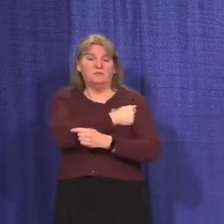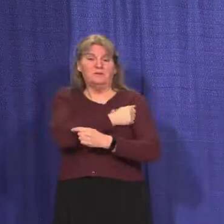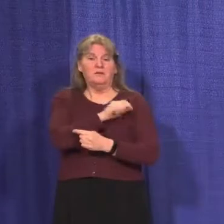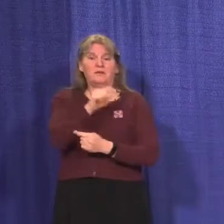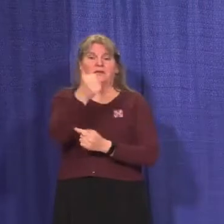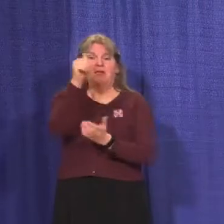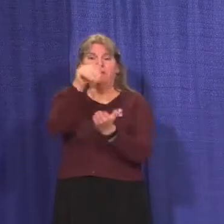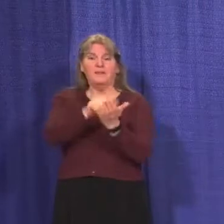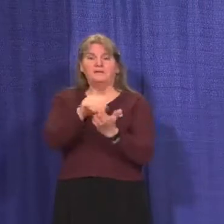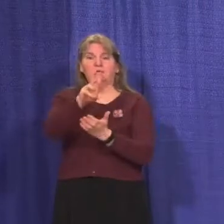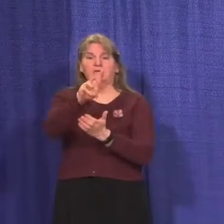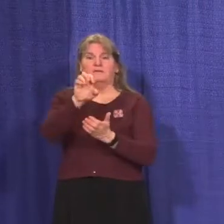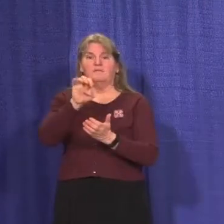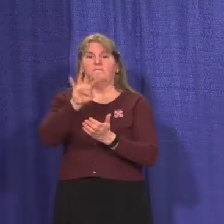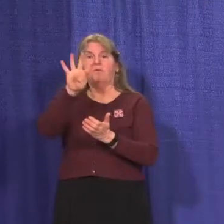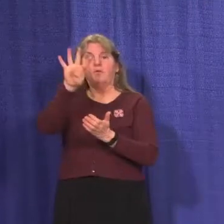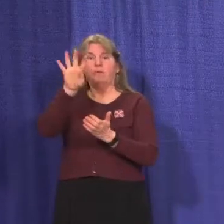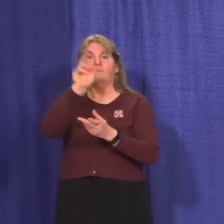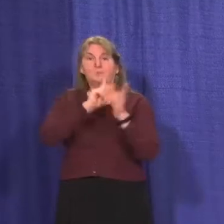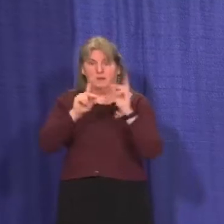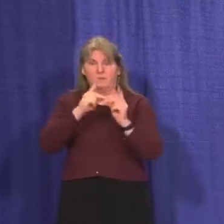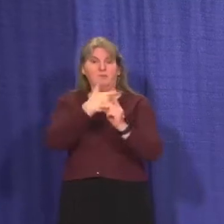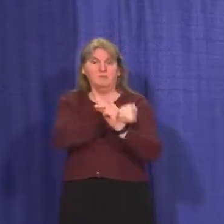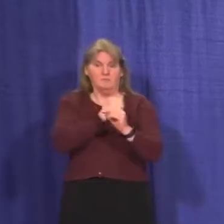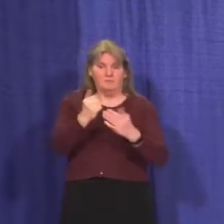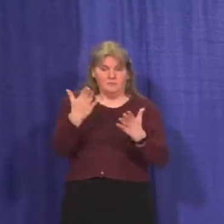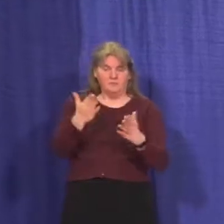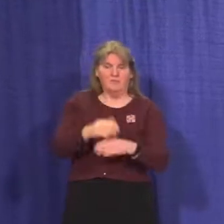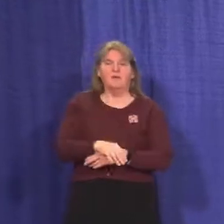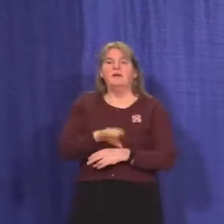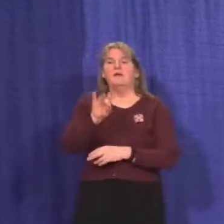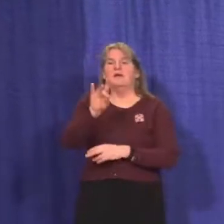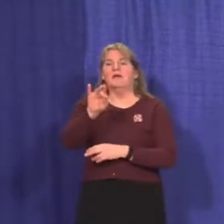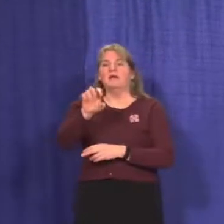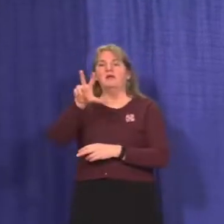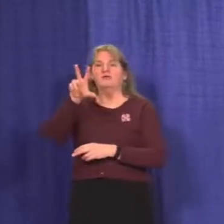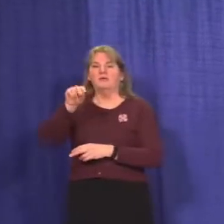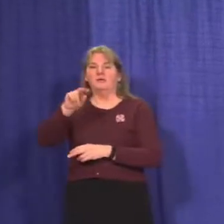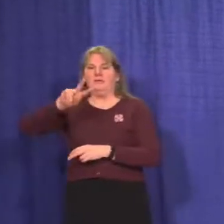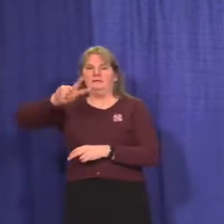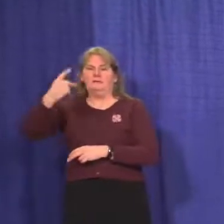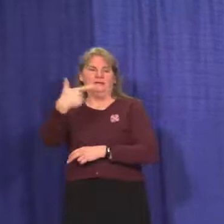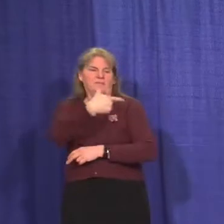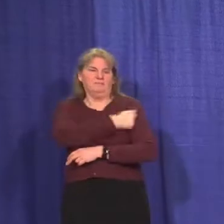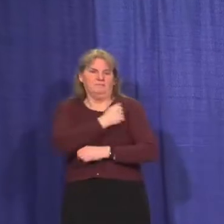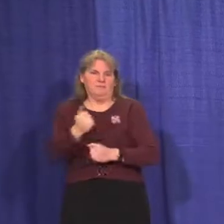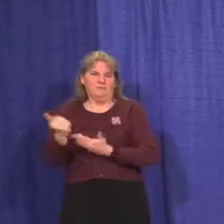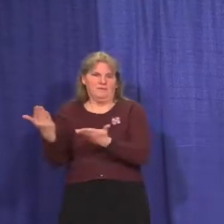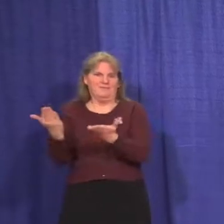individuals. And we have completed all